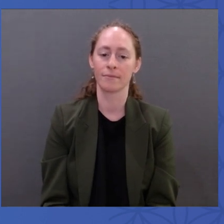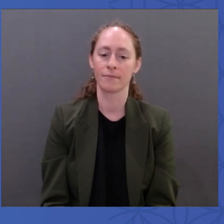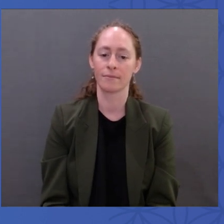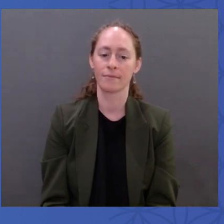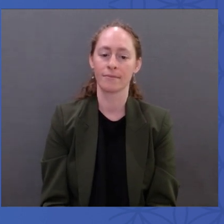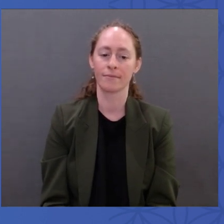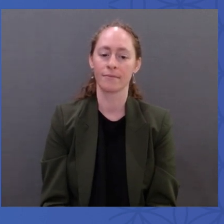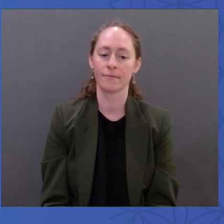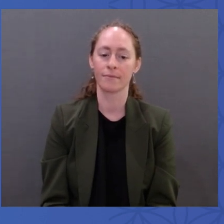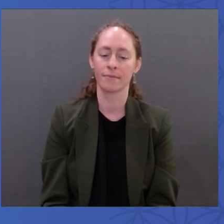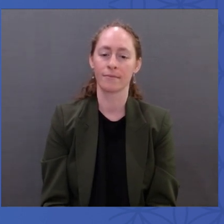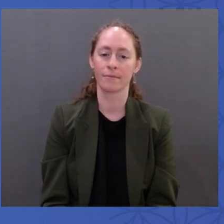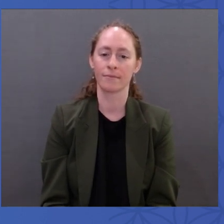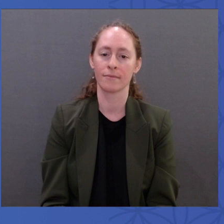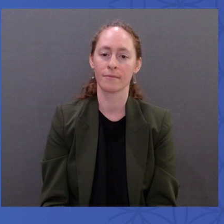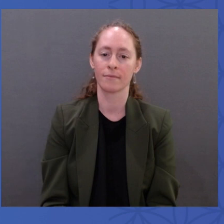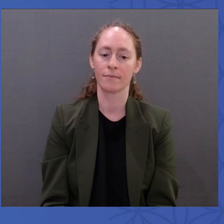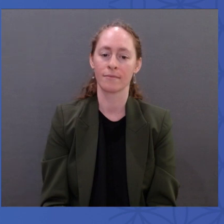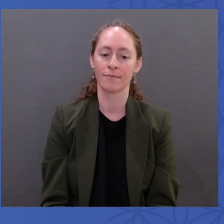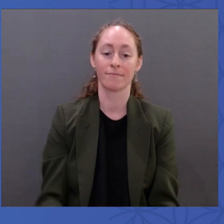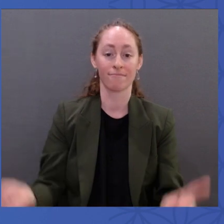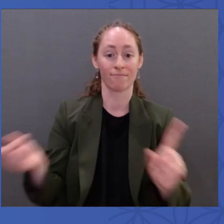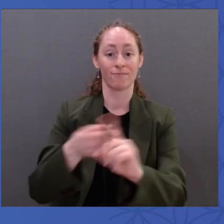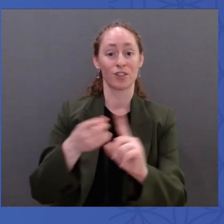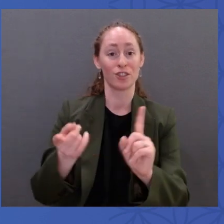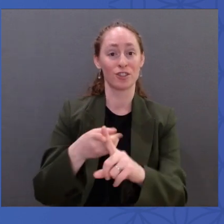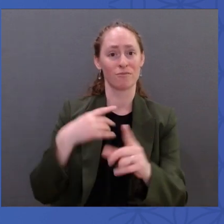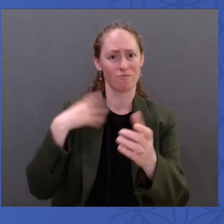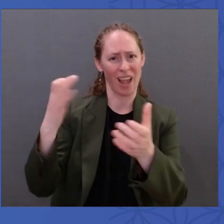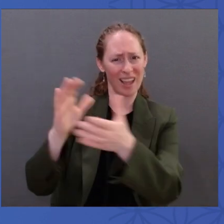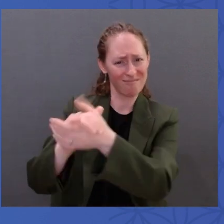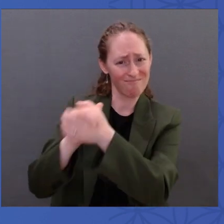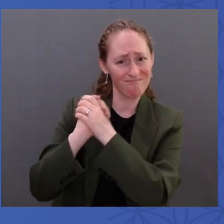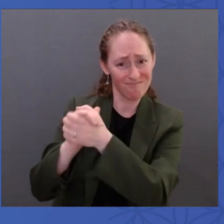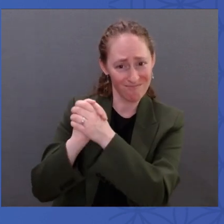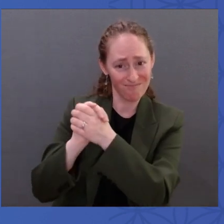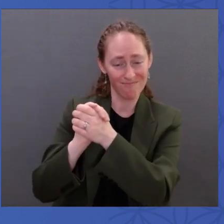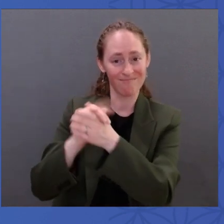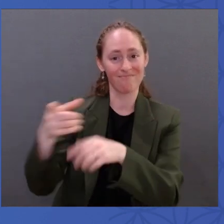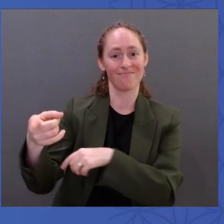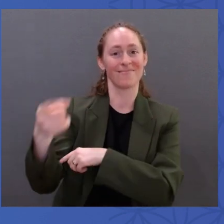for inviting me to the launch of the Indo-Pacific Economic Framework.